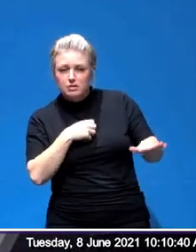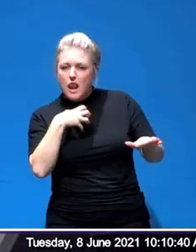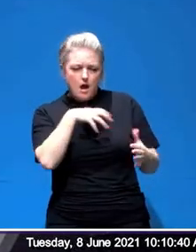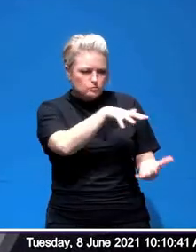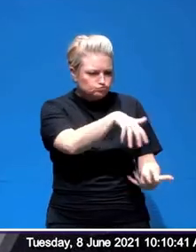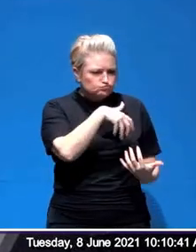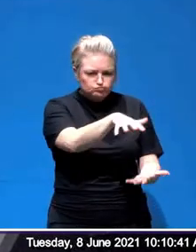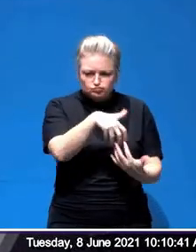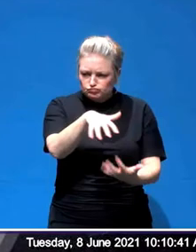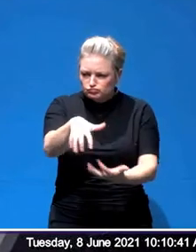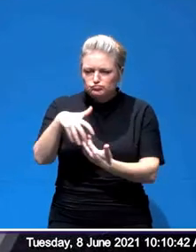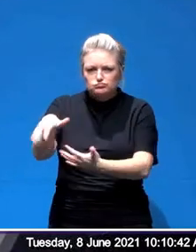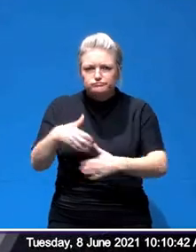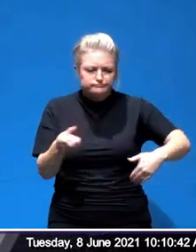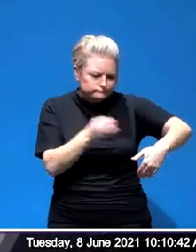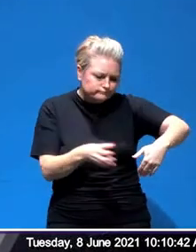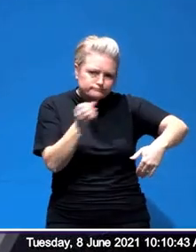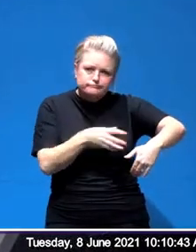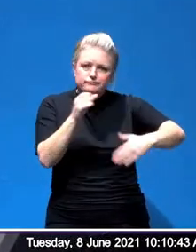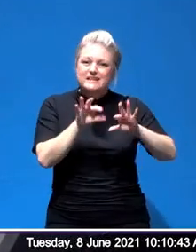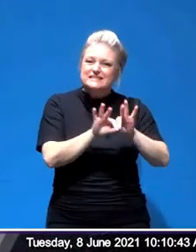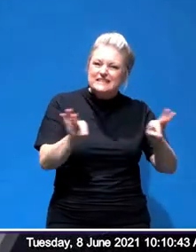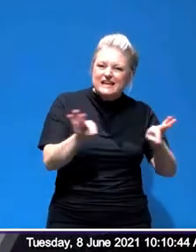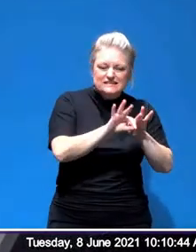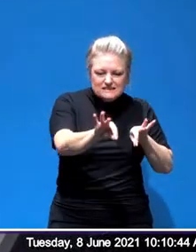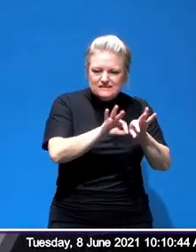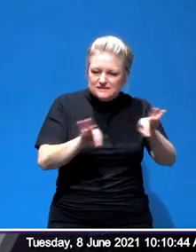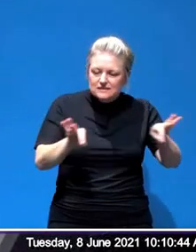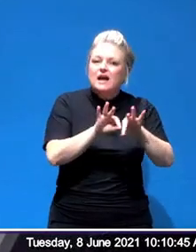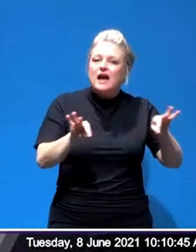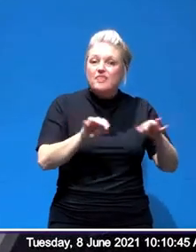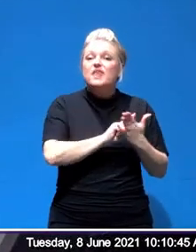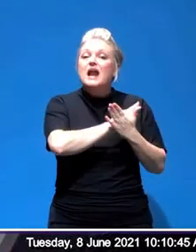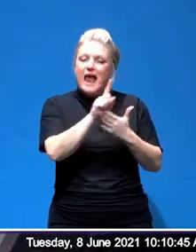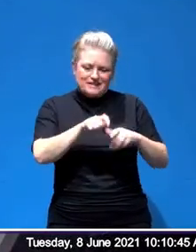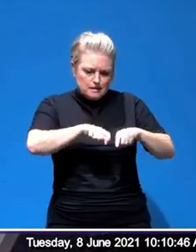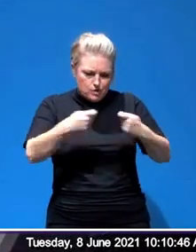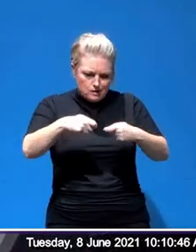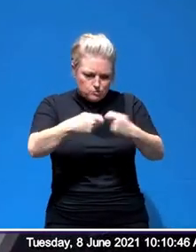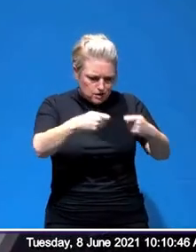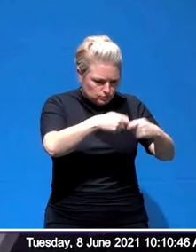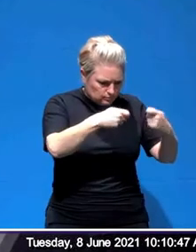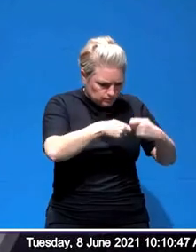He breaks them into small pieces and collects them in containers and buckets. We have several buckets of sticks at our house.